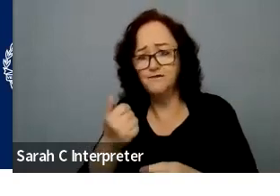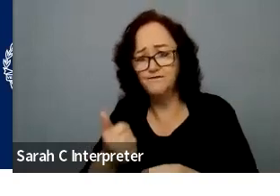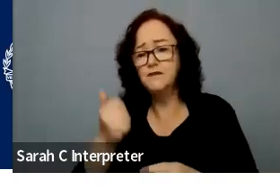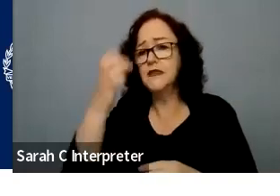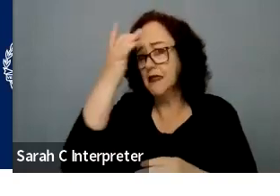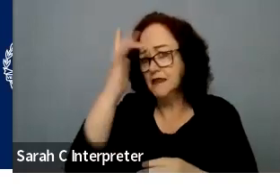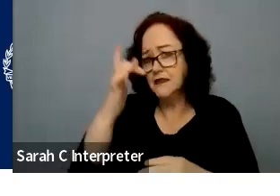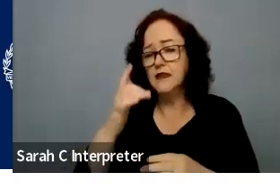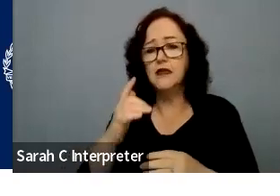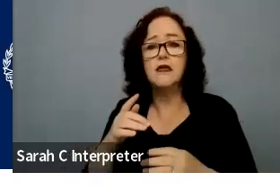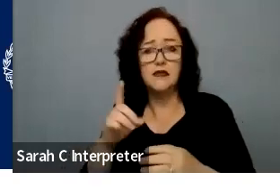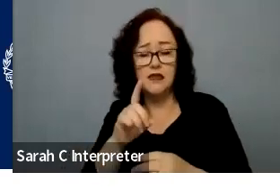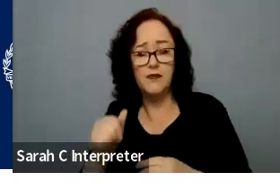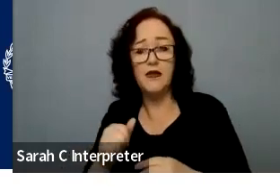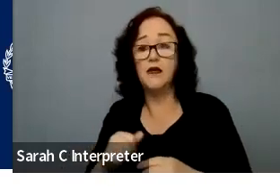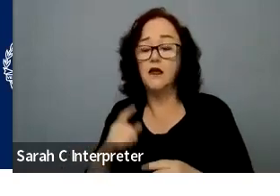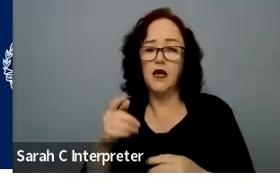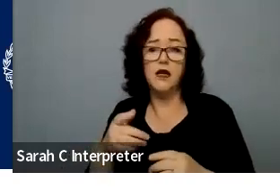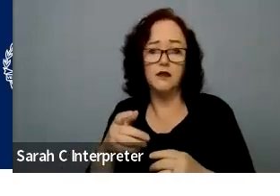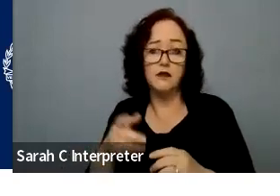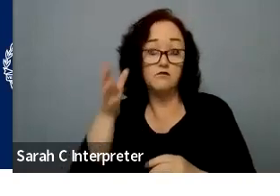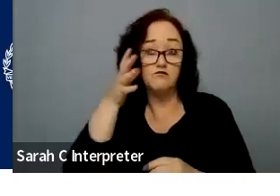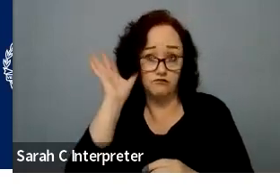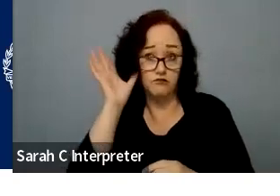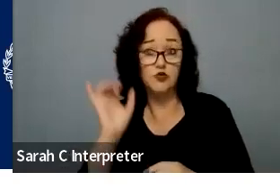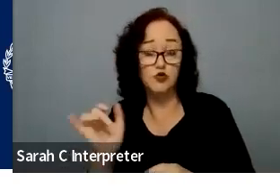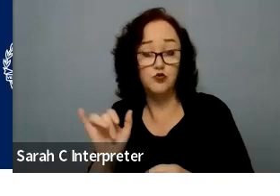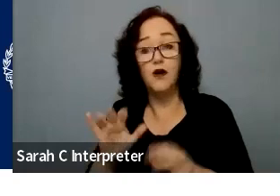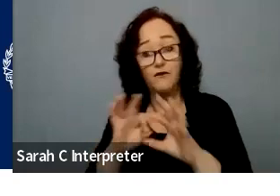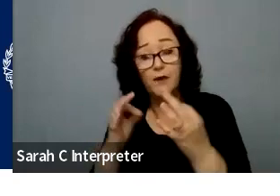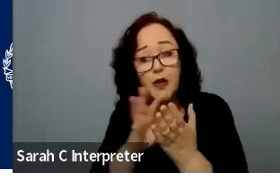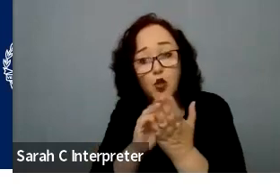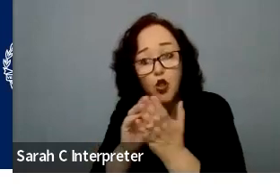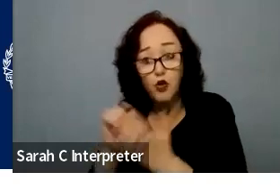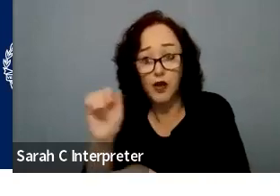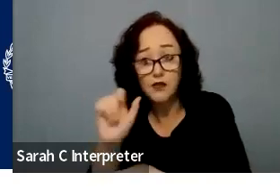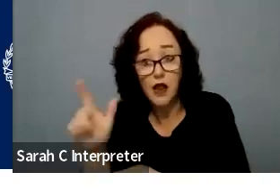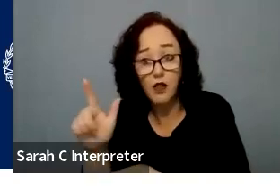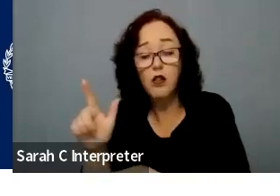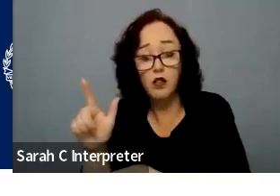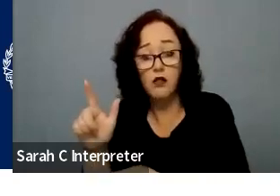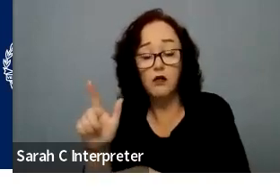loss. He and his family were learning American Sign Language child is on tpn,